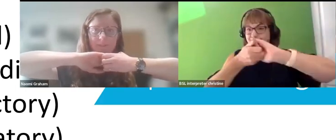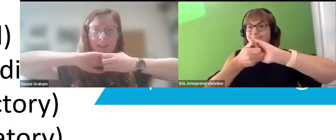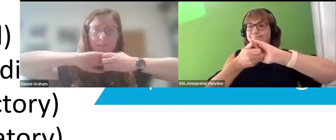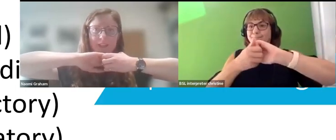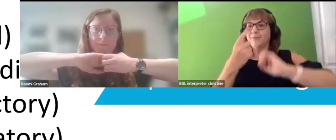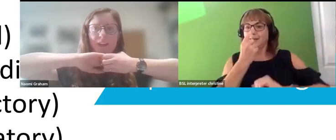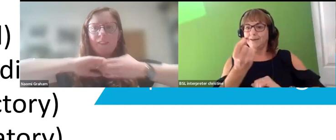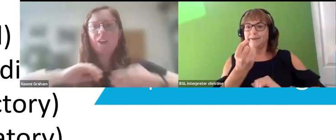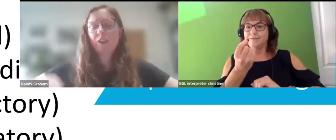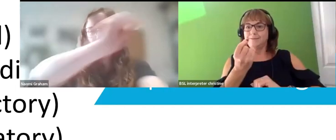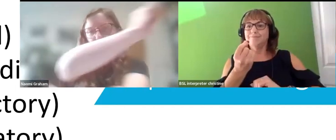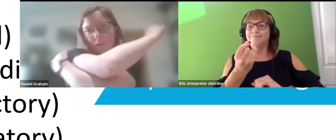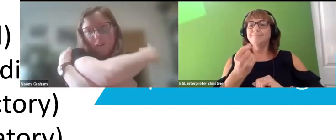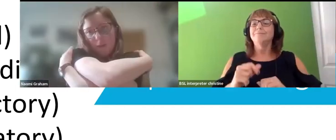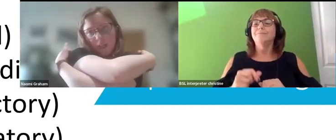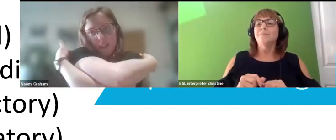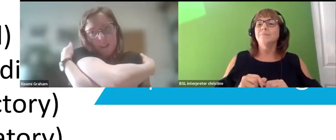That's it and then you can give yourself a big hug